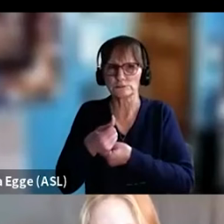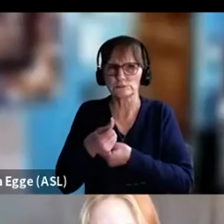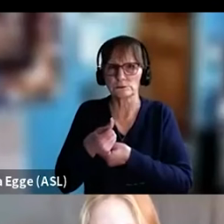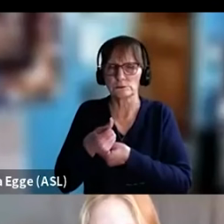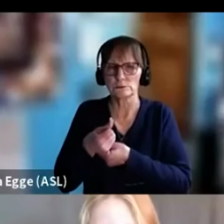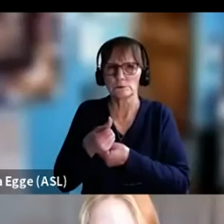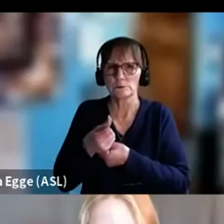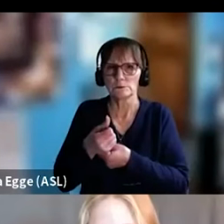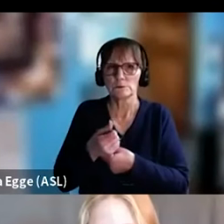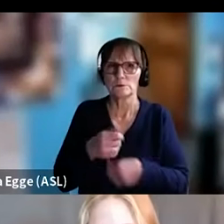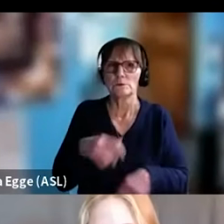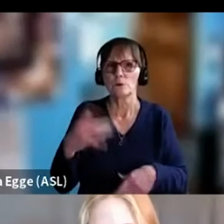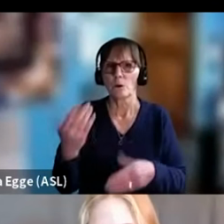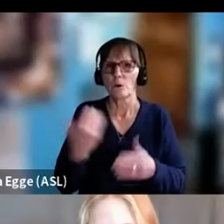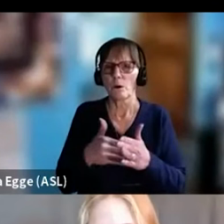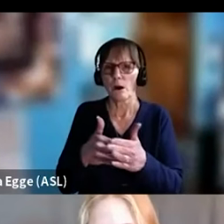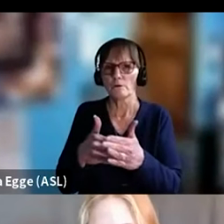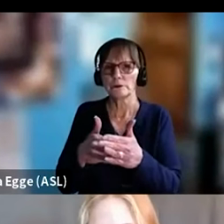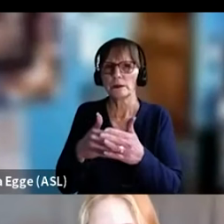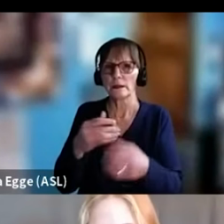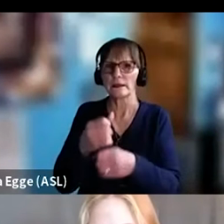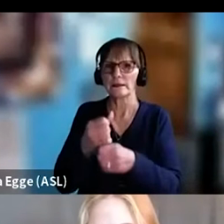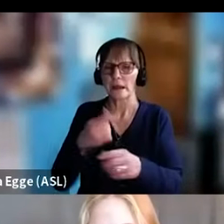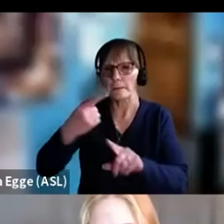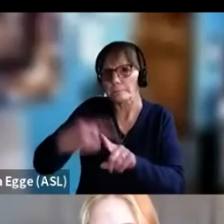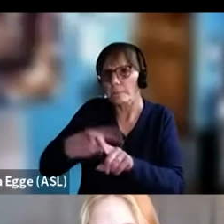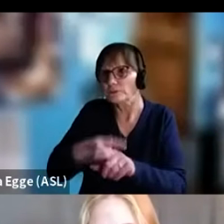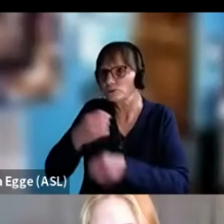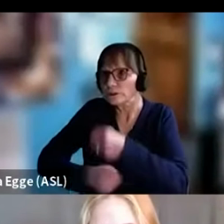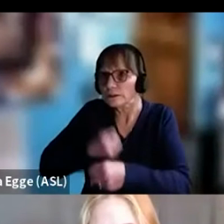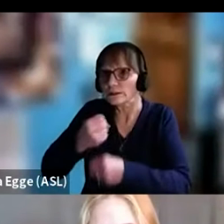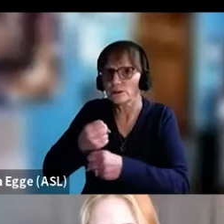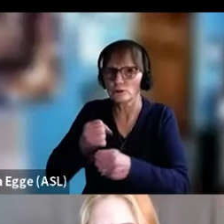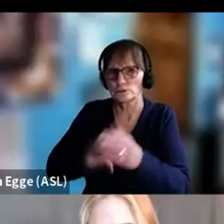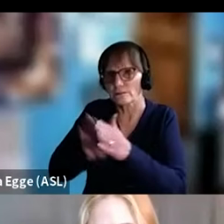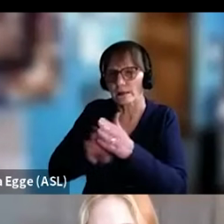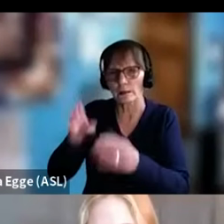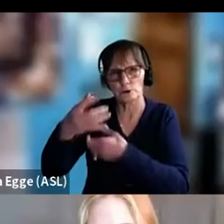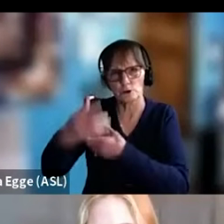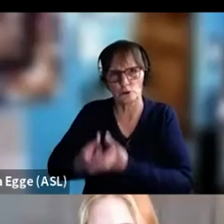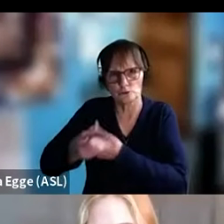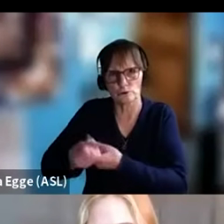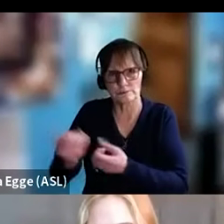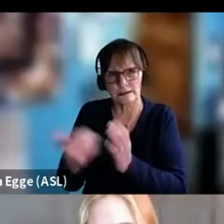and so often it can take months, to years to build trust again. And so just wanna offer that.